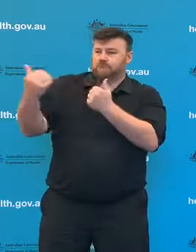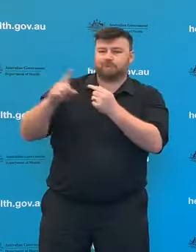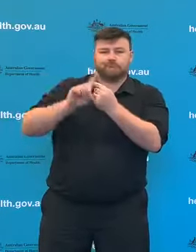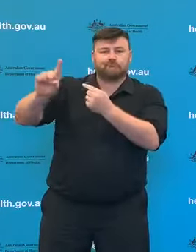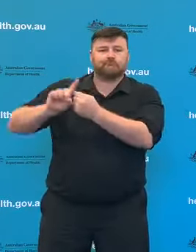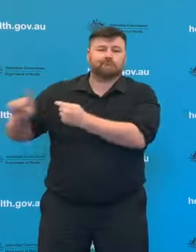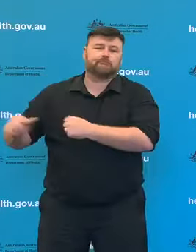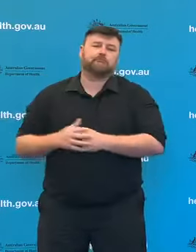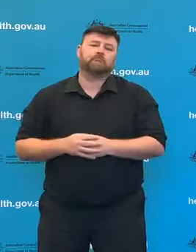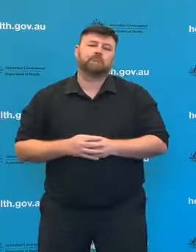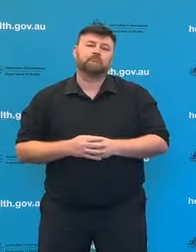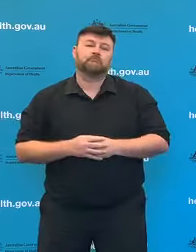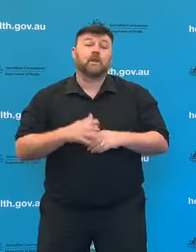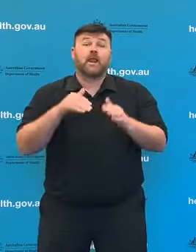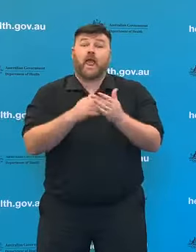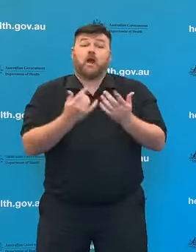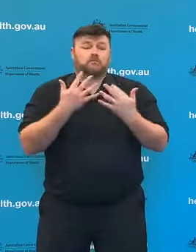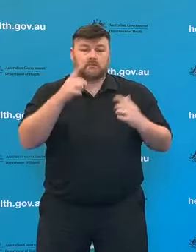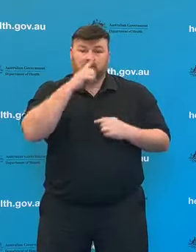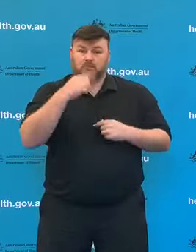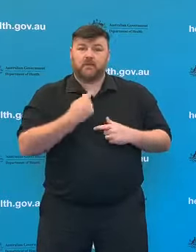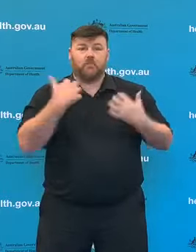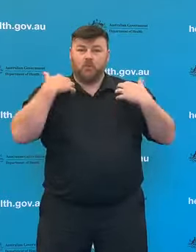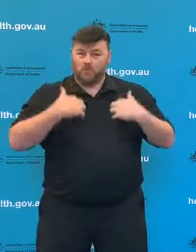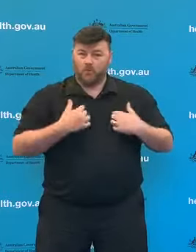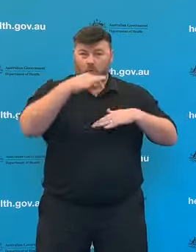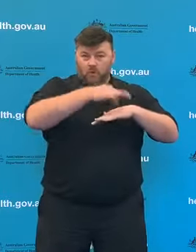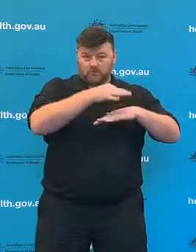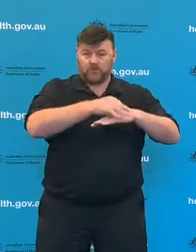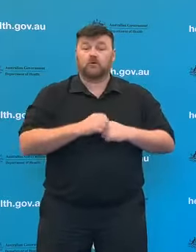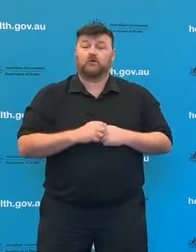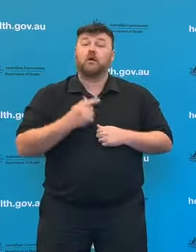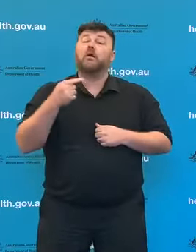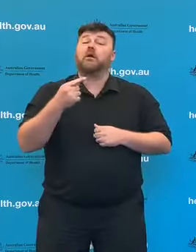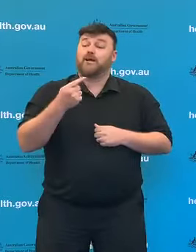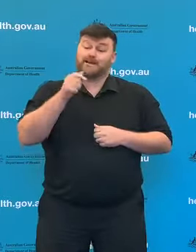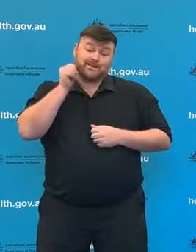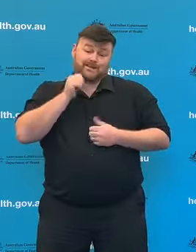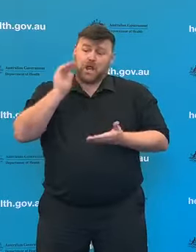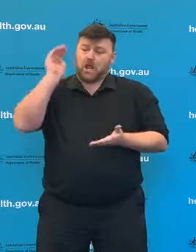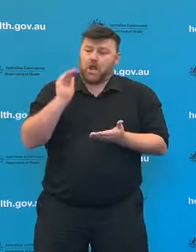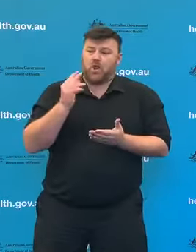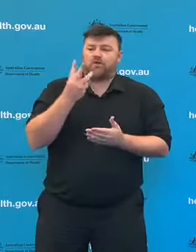with COVID-19, which is 31 fewer people than this time yesterday. And among those